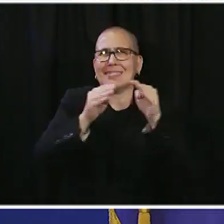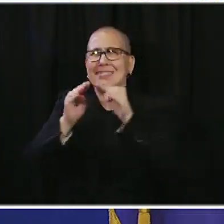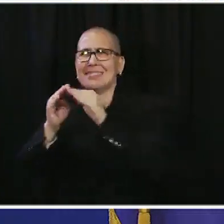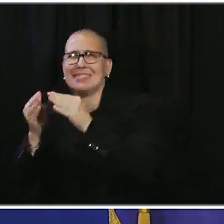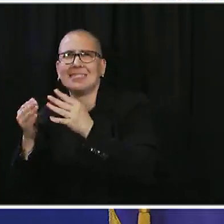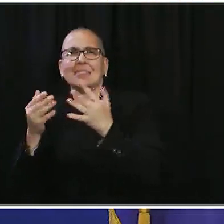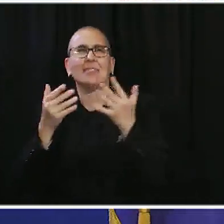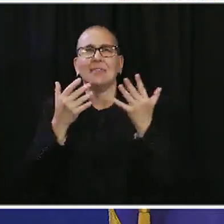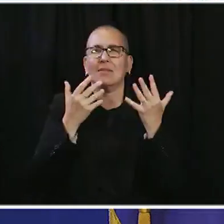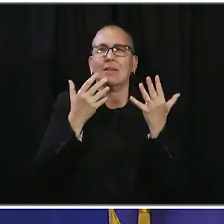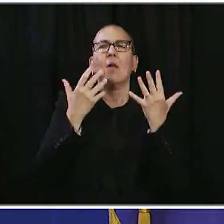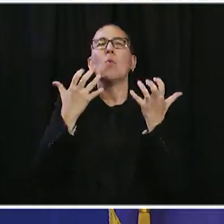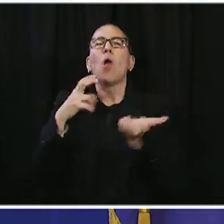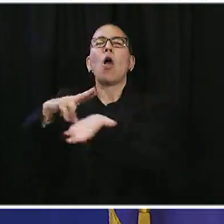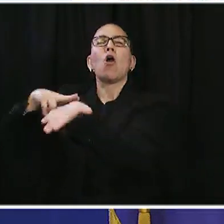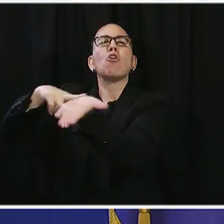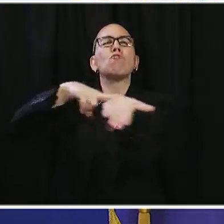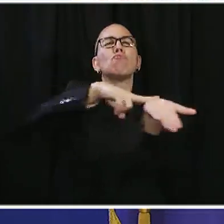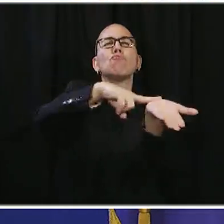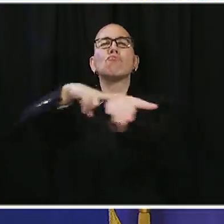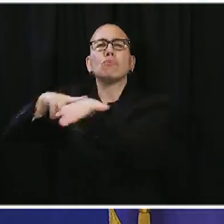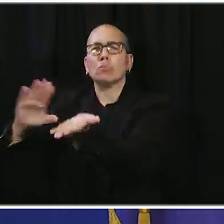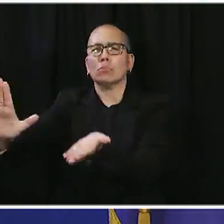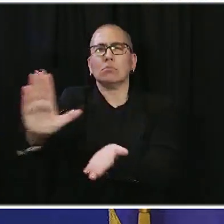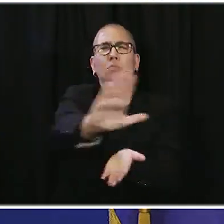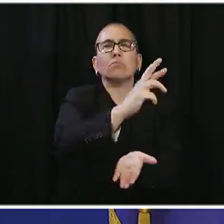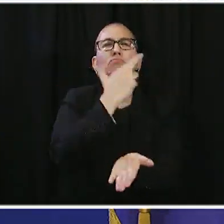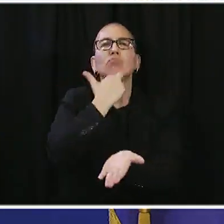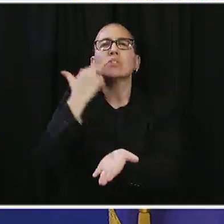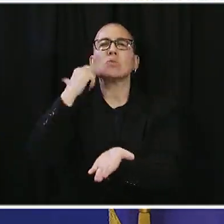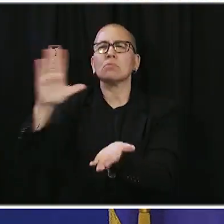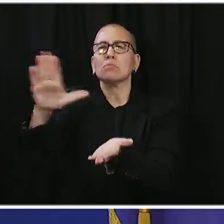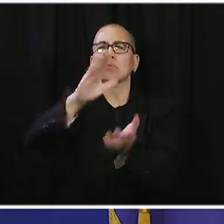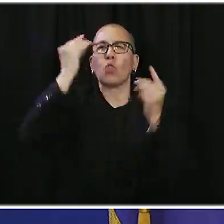HOW THIS ROLLS OUT, WATCHING WHAT THEY'RE ABLE TO DO AND INNOVATE WITH THIS, AND THEN TRYING TO MOVE FORWARD.